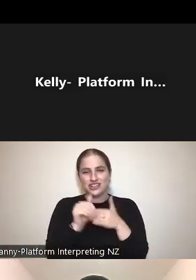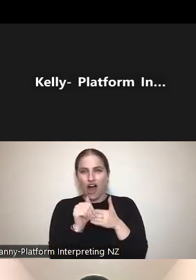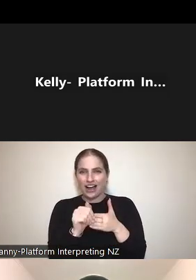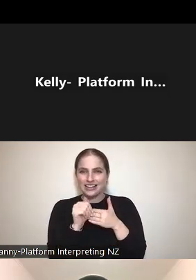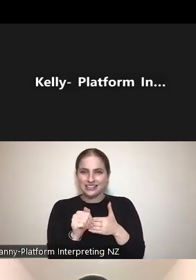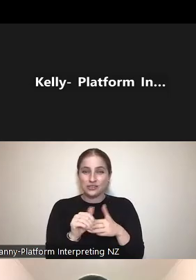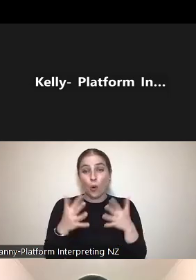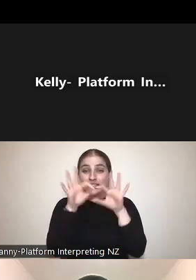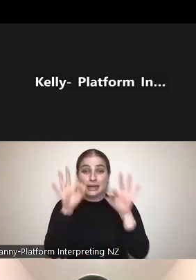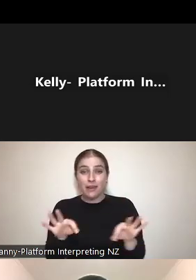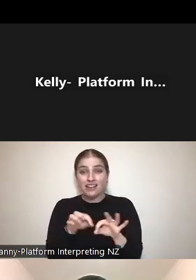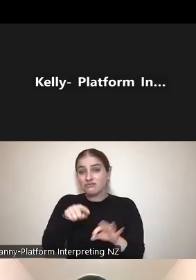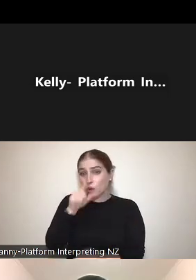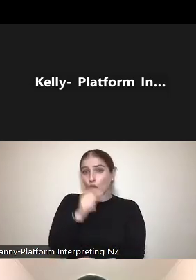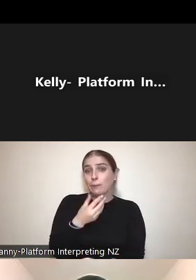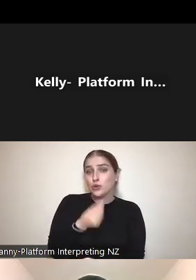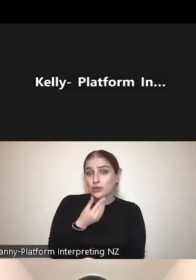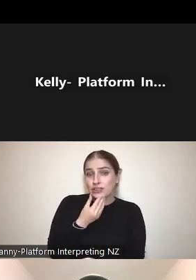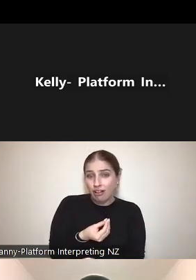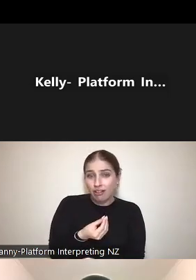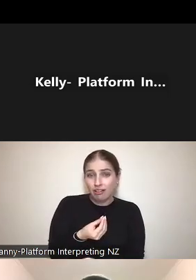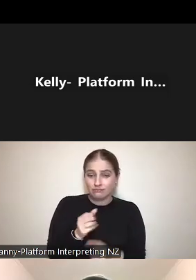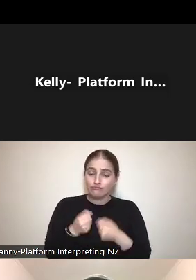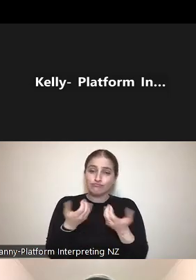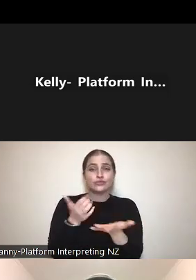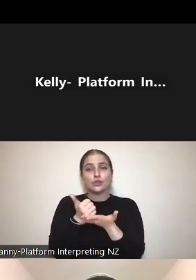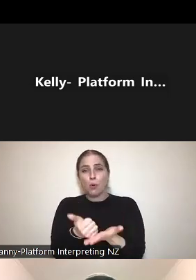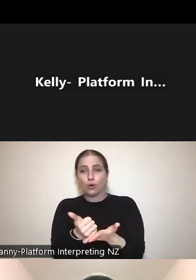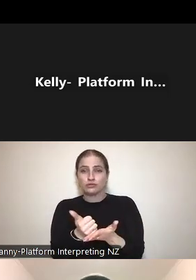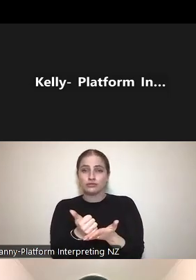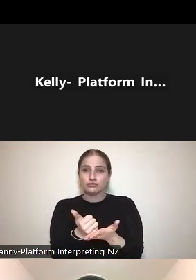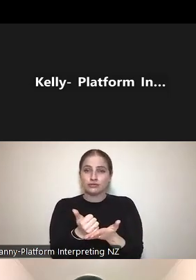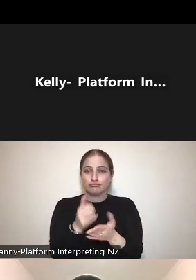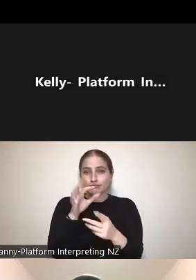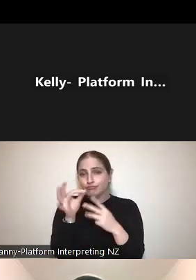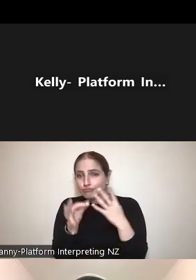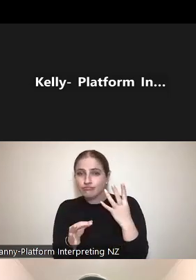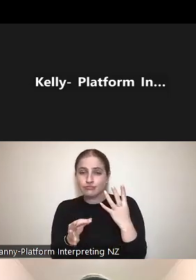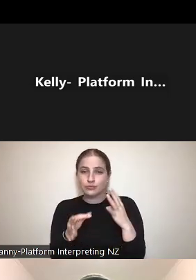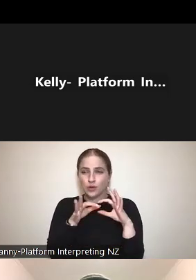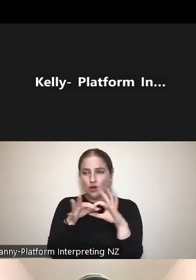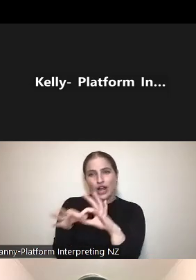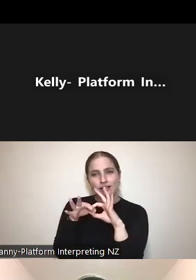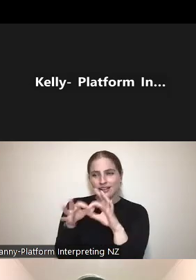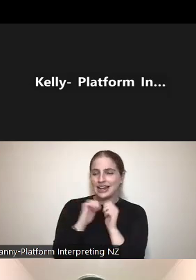opportunities for networking and collaboration. And we also can promote work by different disabled